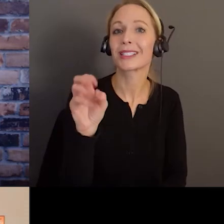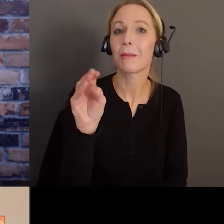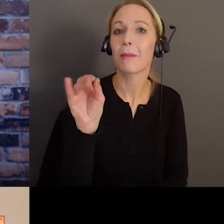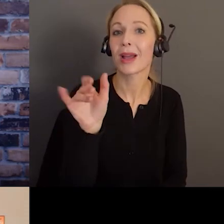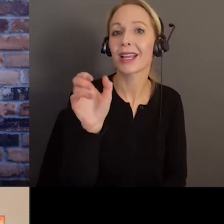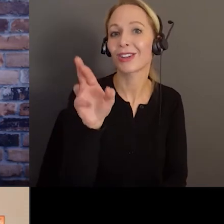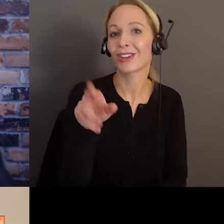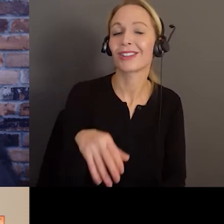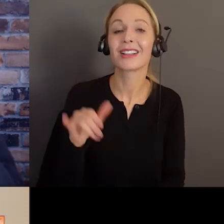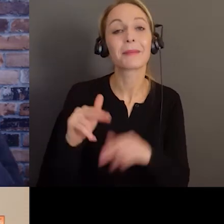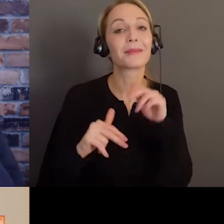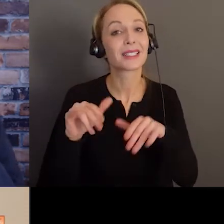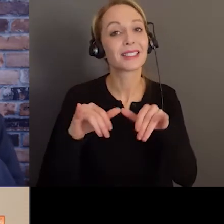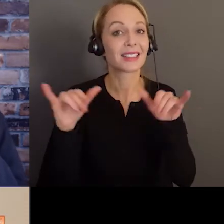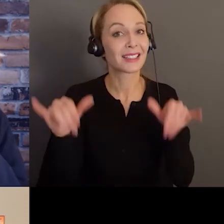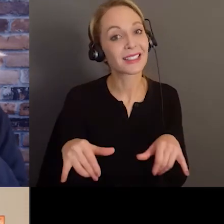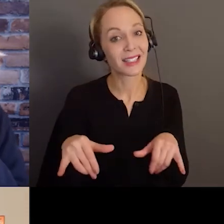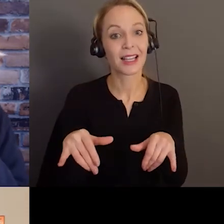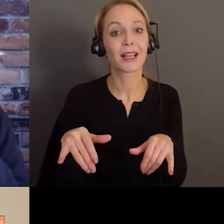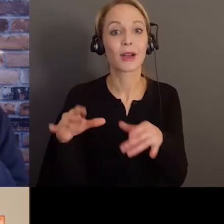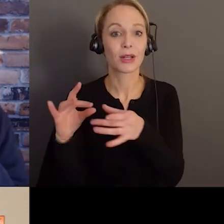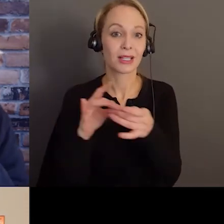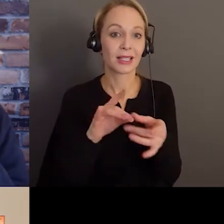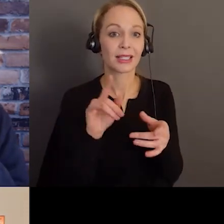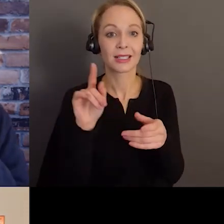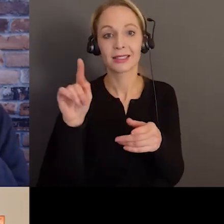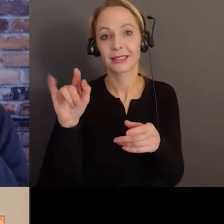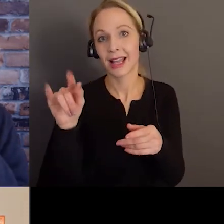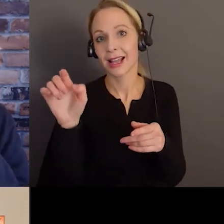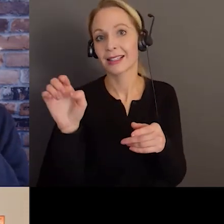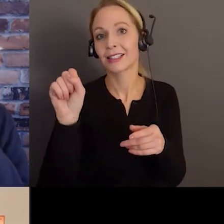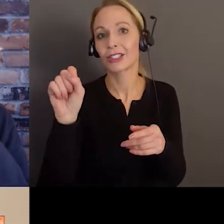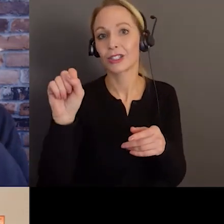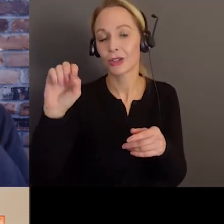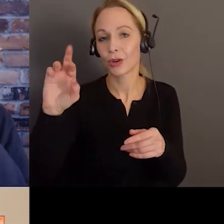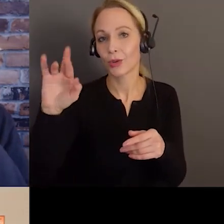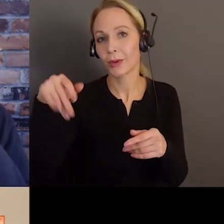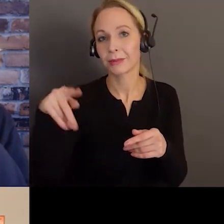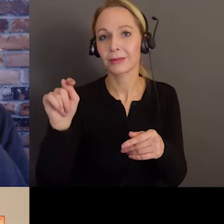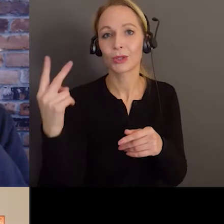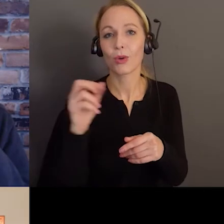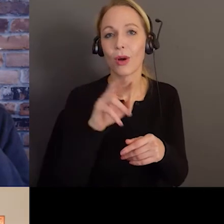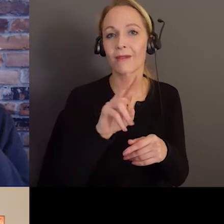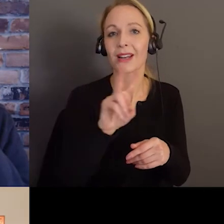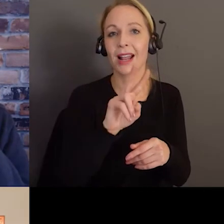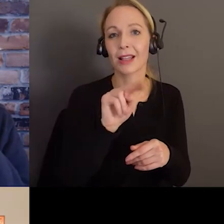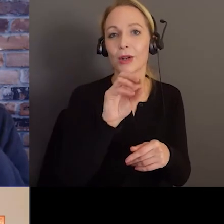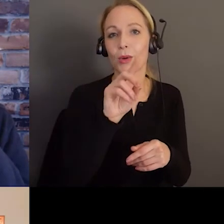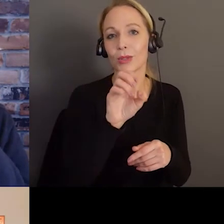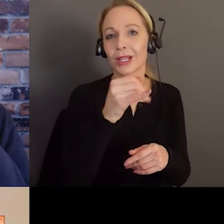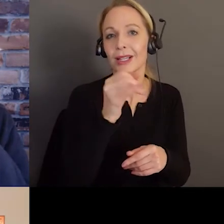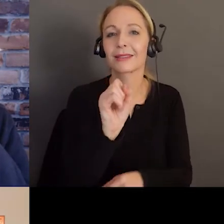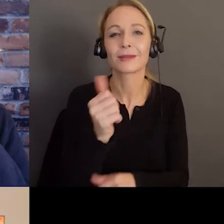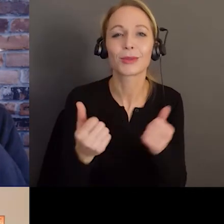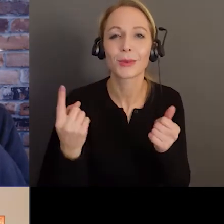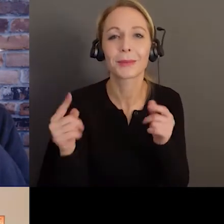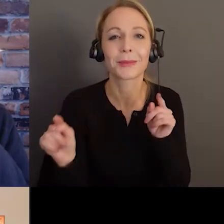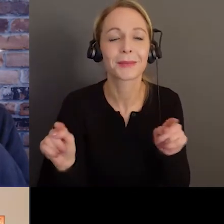DOES THE BUILD SYSTEM SUPPORT TYPE SCRIPT 2 OR JUST